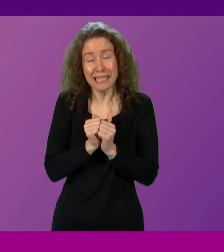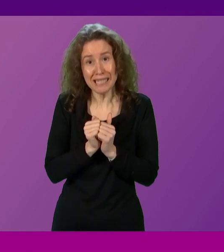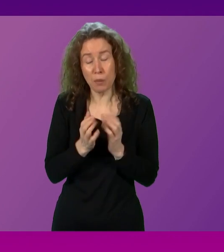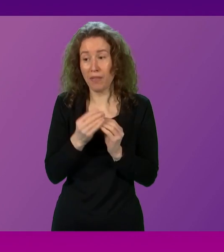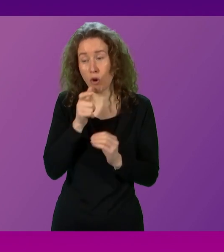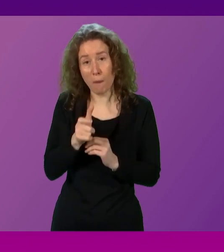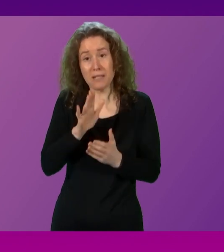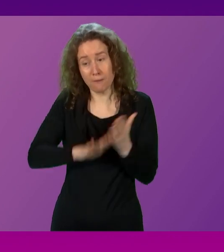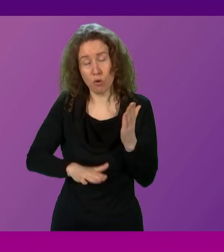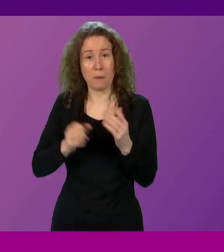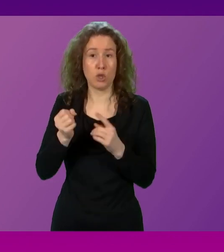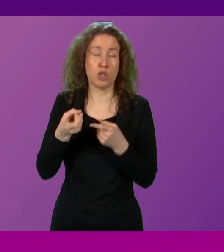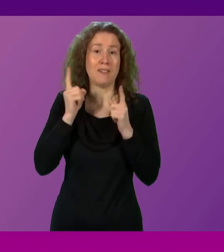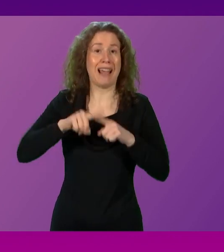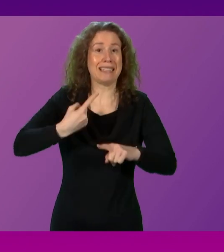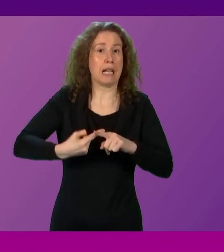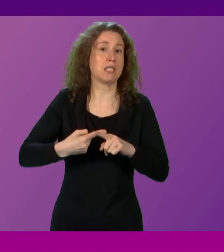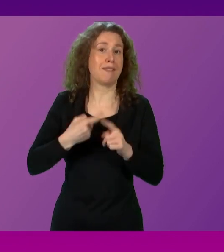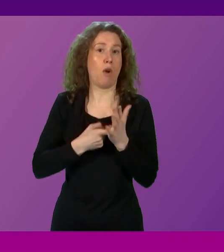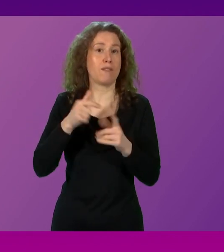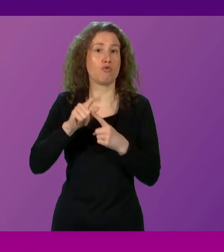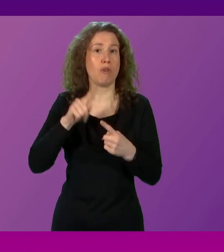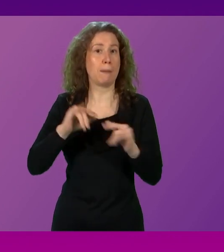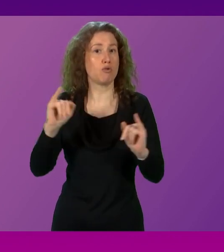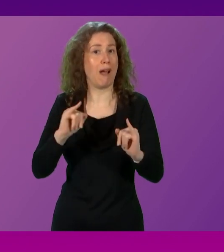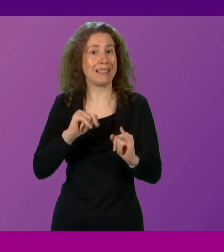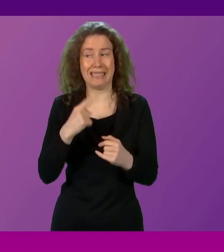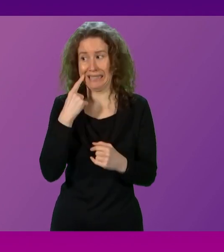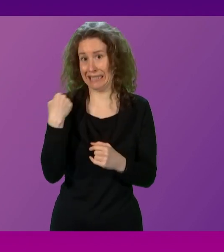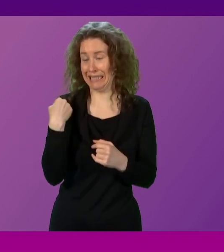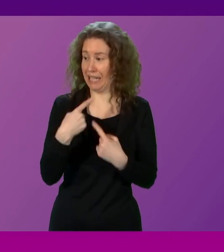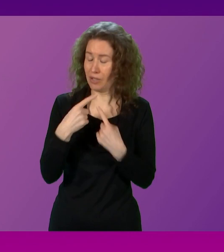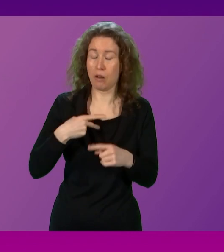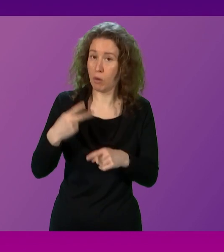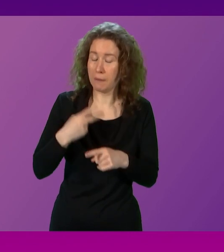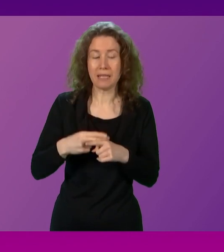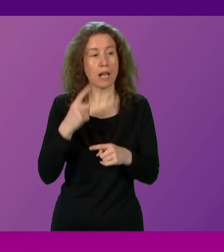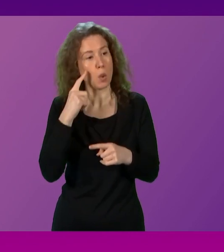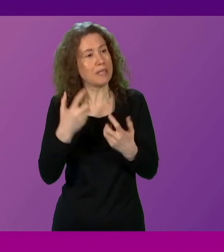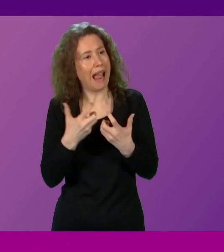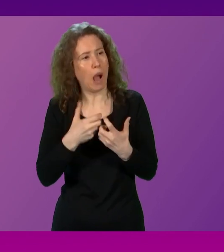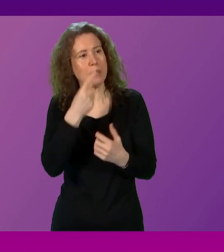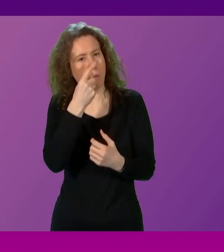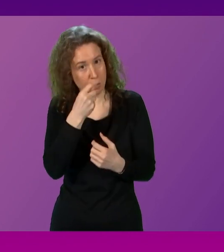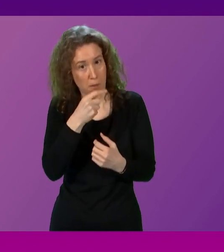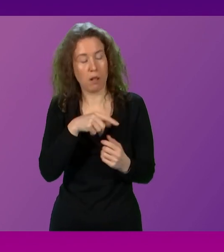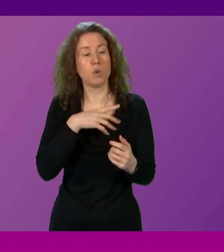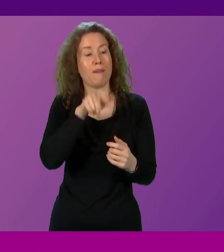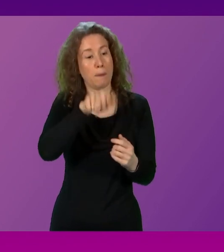the chief executive of Rape Crisis Scotland, who said: “I don’t see how it’s possible to have a rapist within a female prison”.